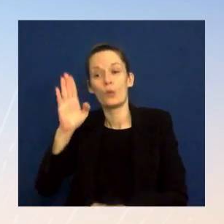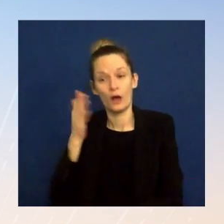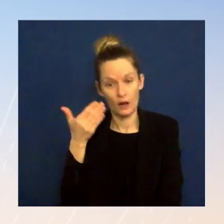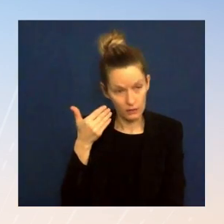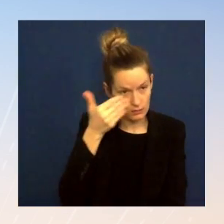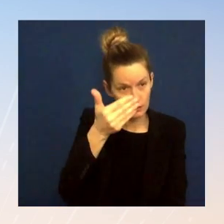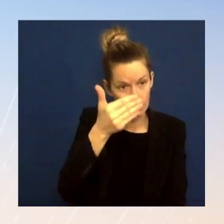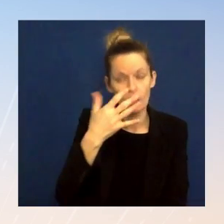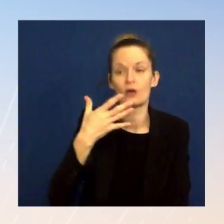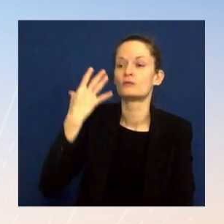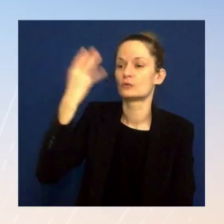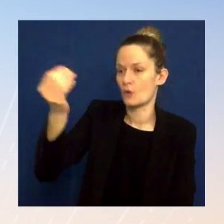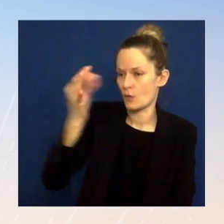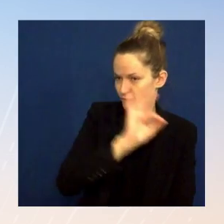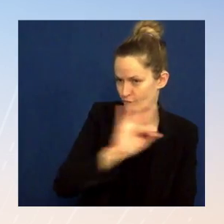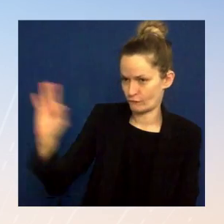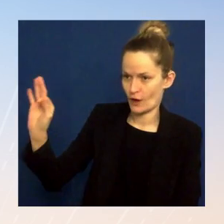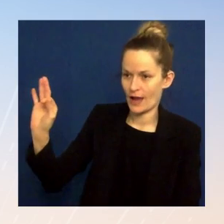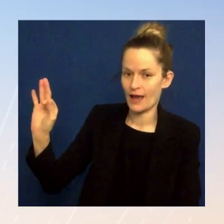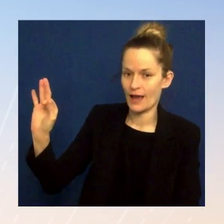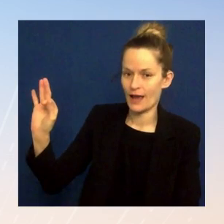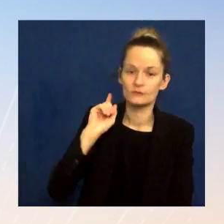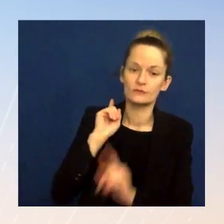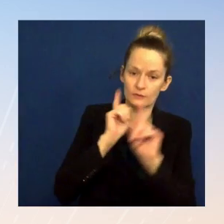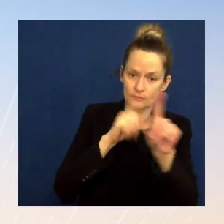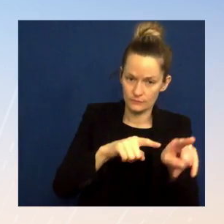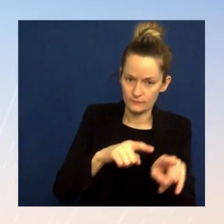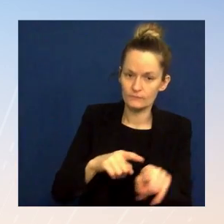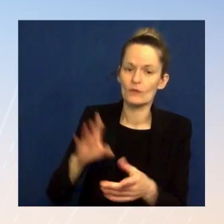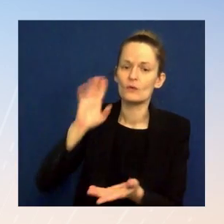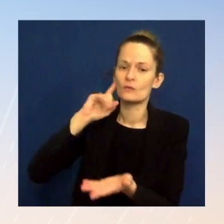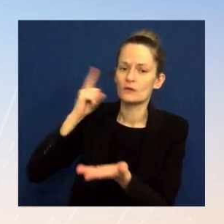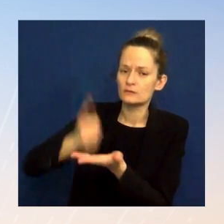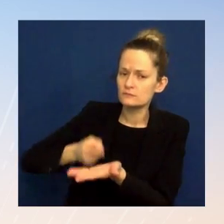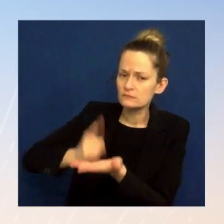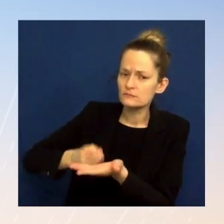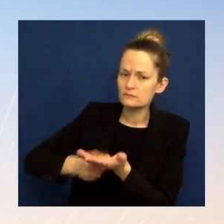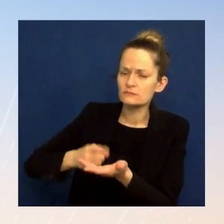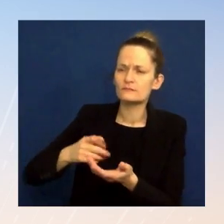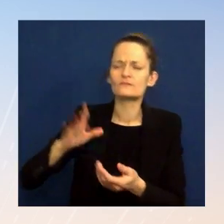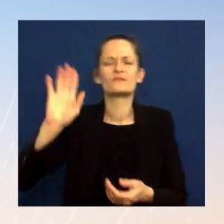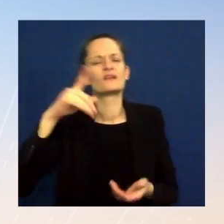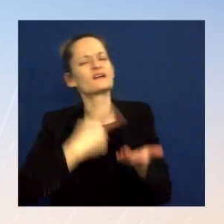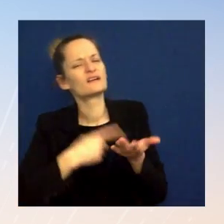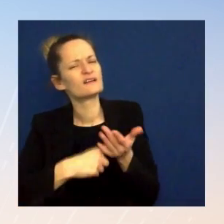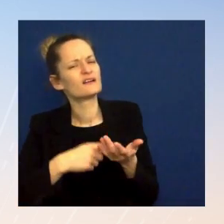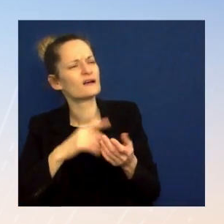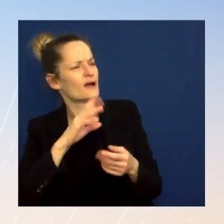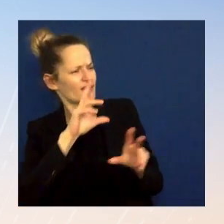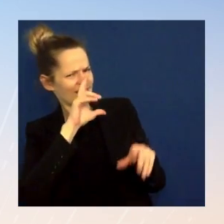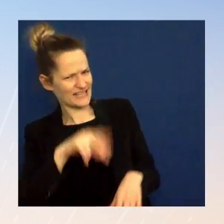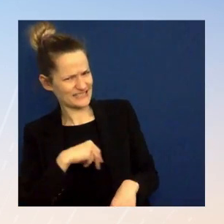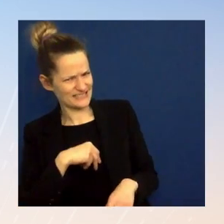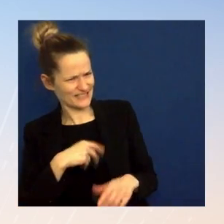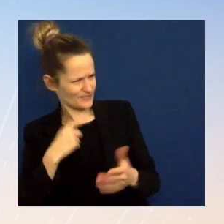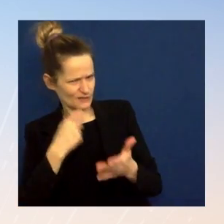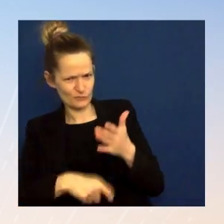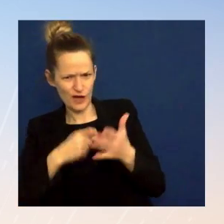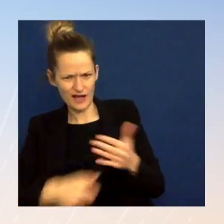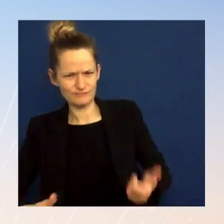could be some of the highest that we've seen in a long time. We've obviously heard the President talk about gas prices as well. He was asked last week on that CNN Town Hall.